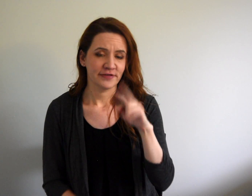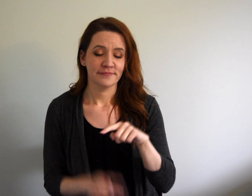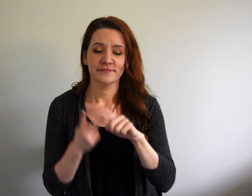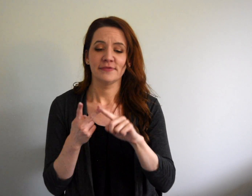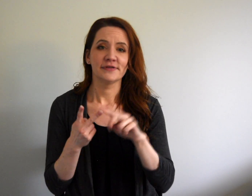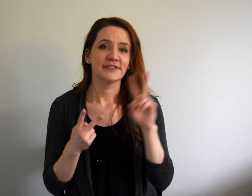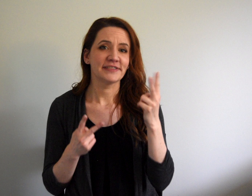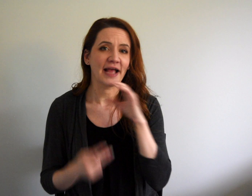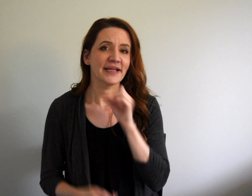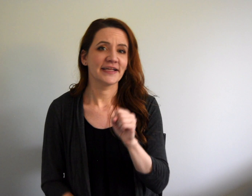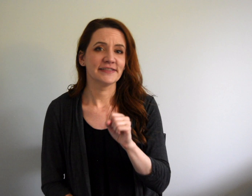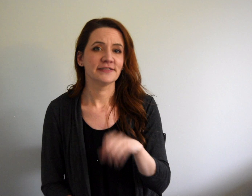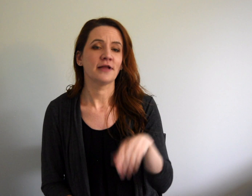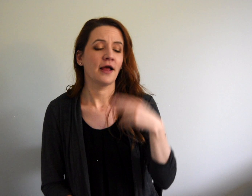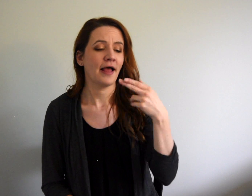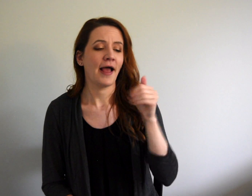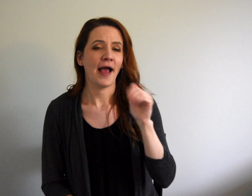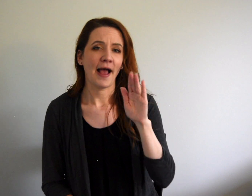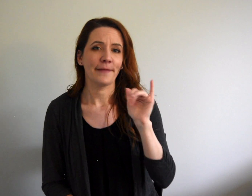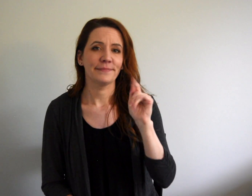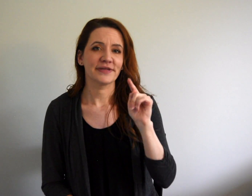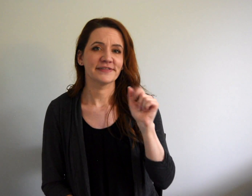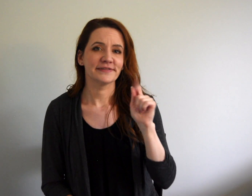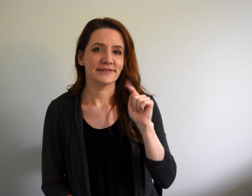with you they are Dressember and Habitat for